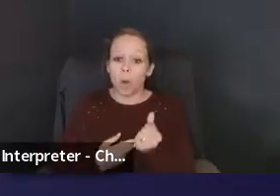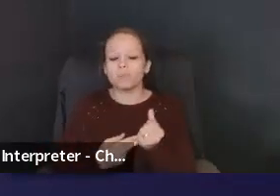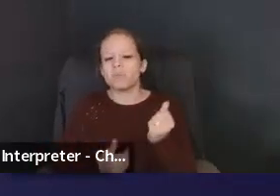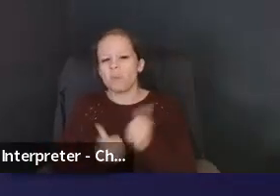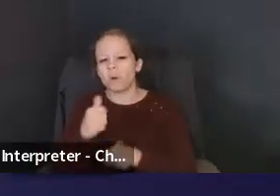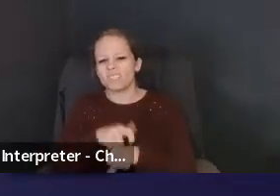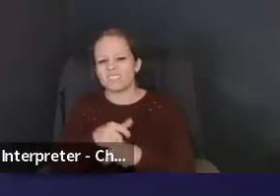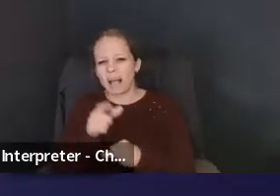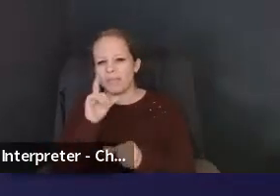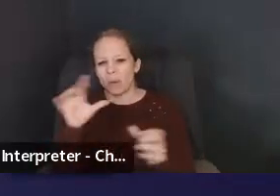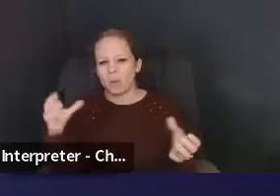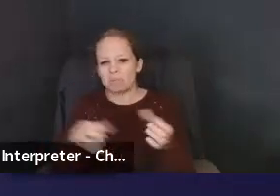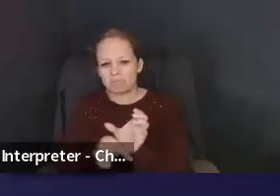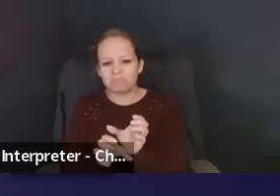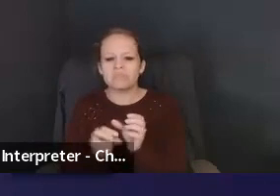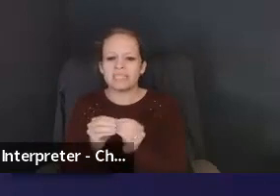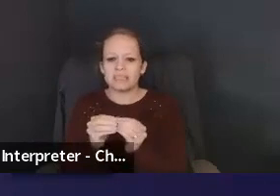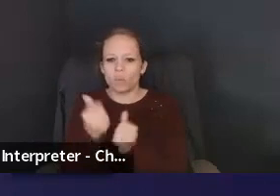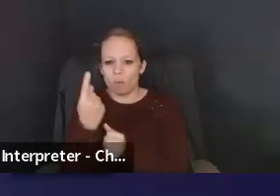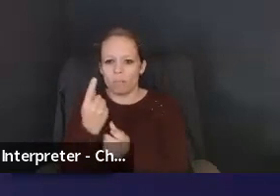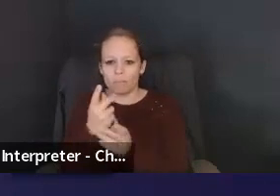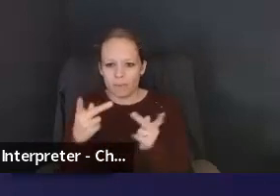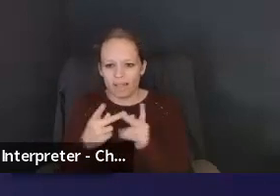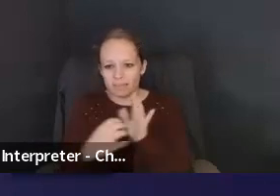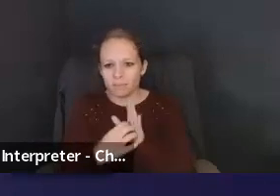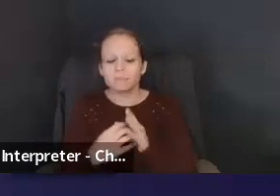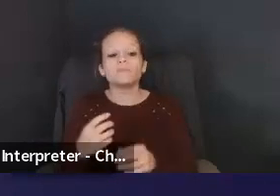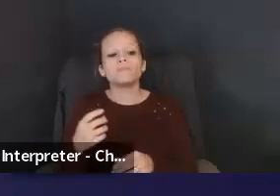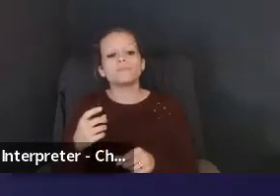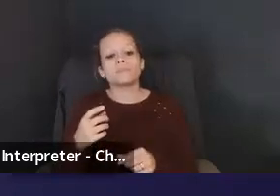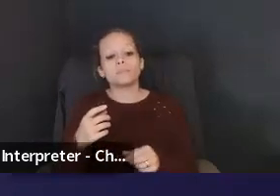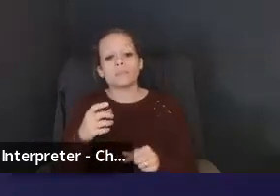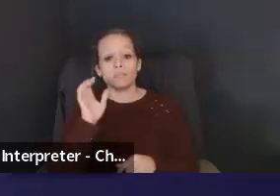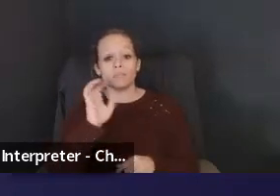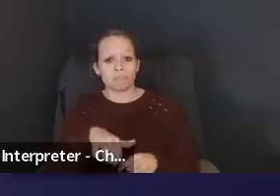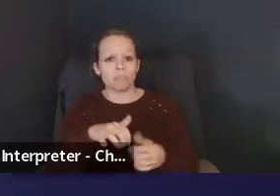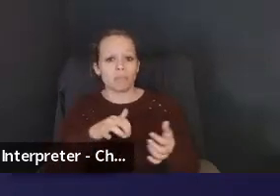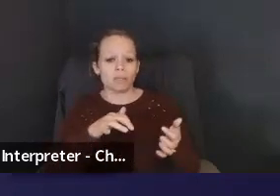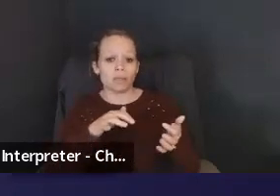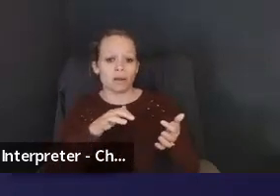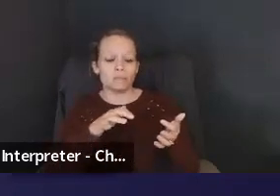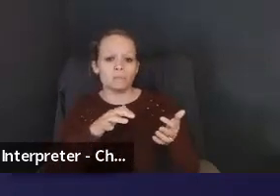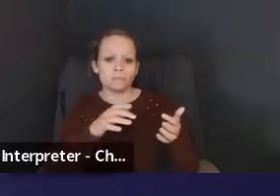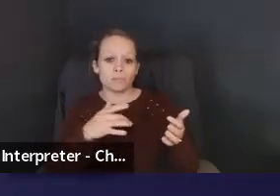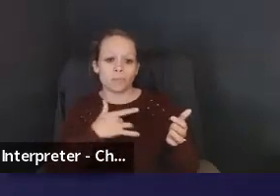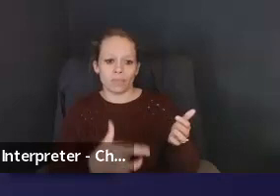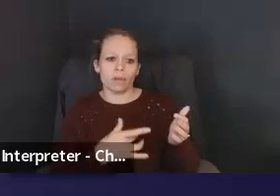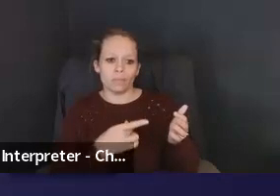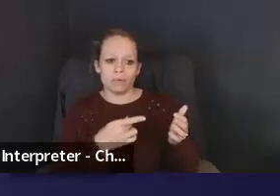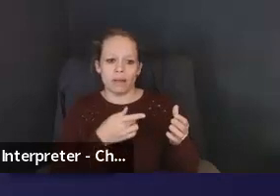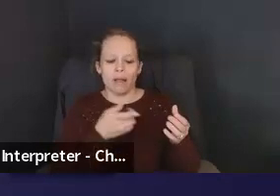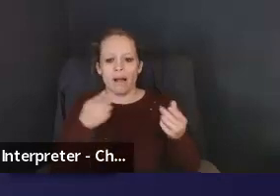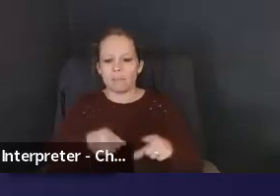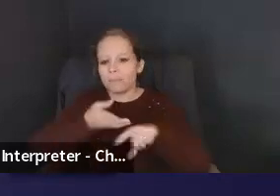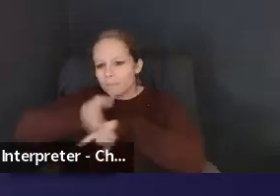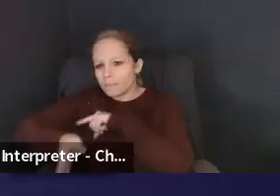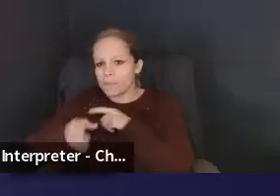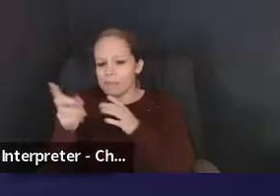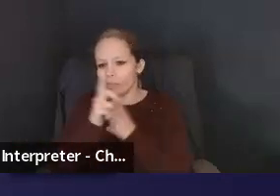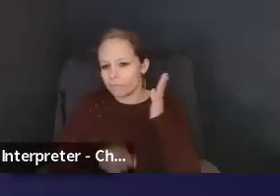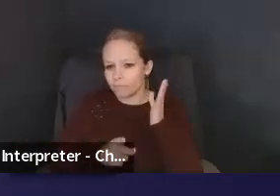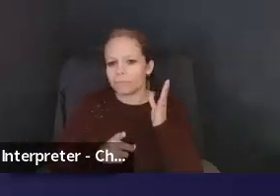important and it usually flows fairly directly from the design section. So, here it literally